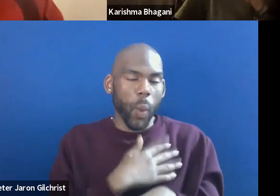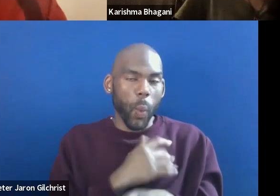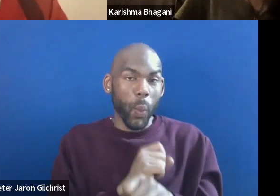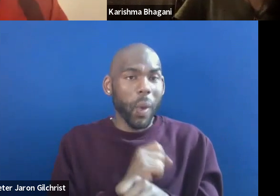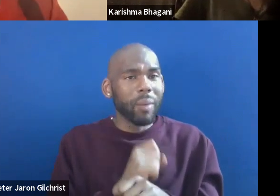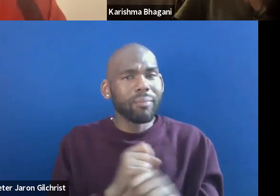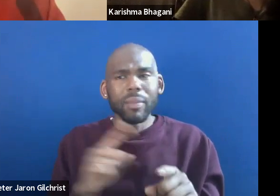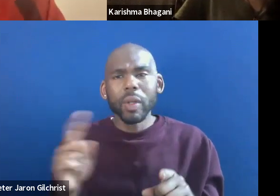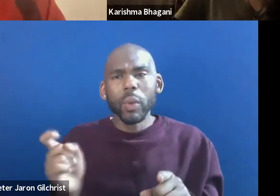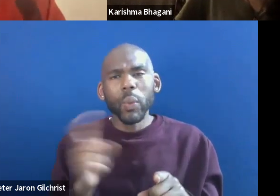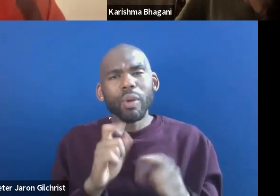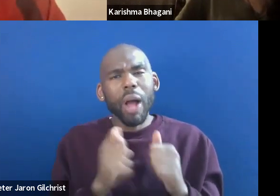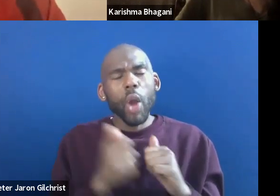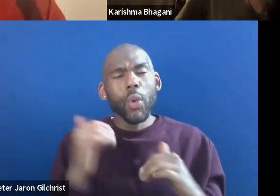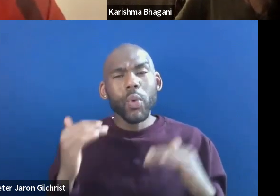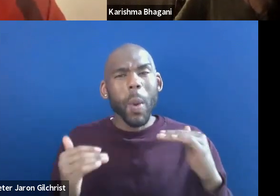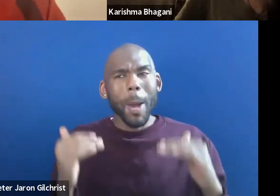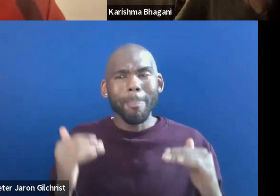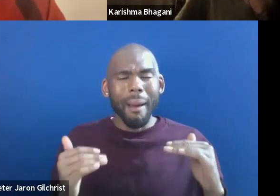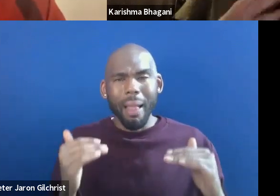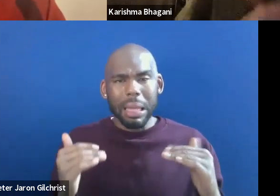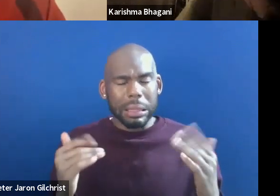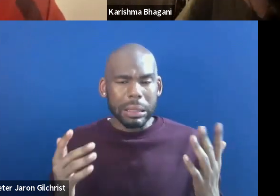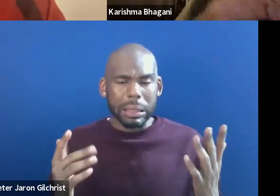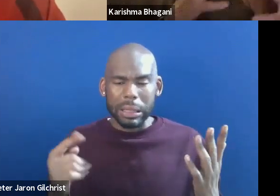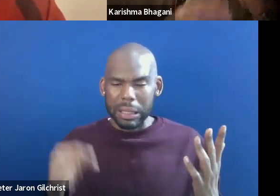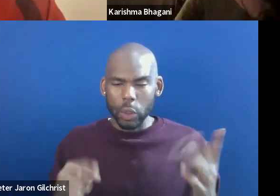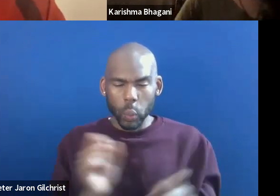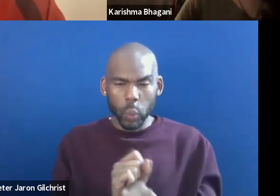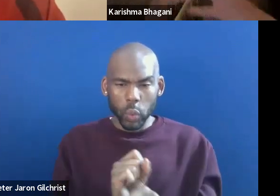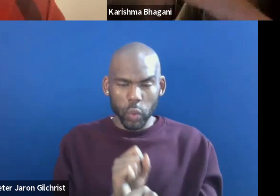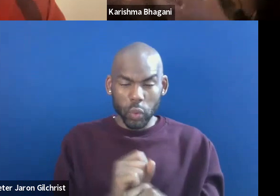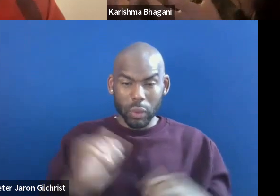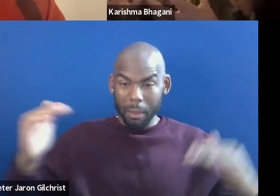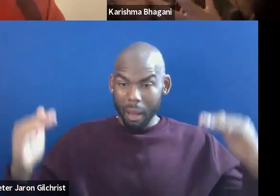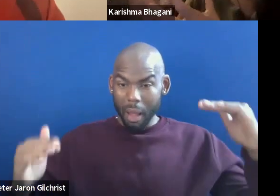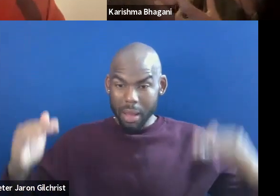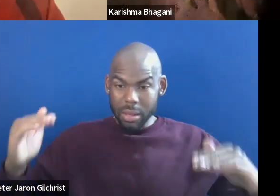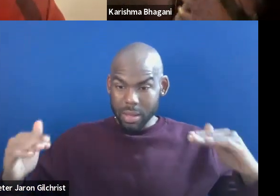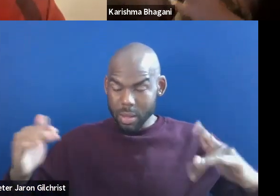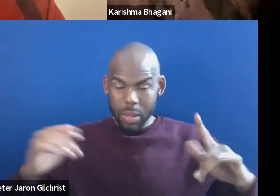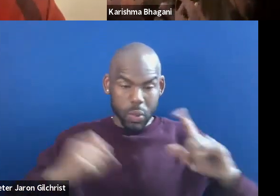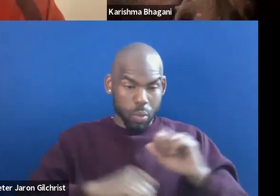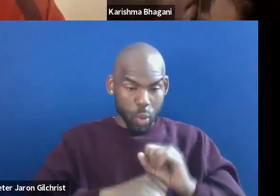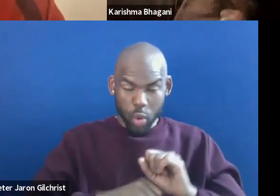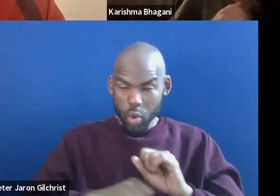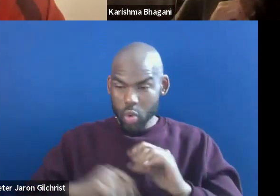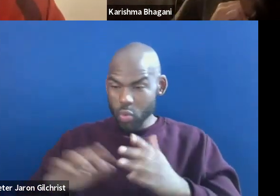How do you make sure that the creative juices in directing and in producing and in the music in your involvement in the music industry